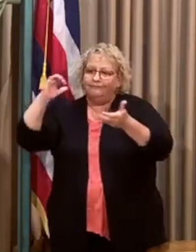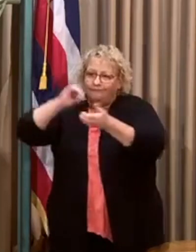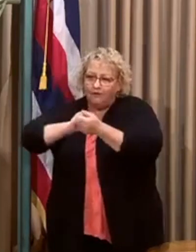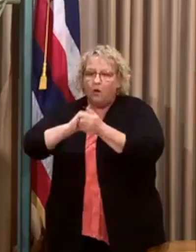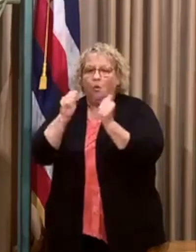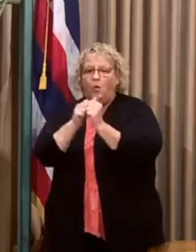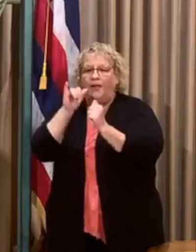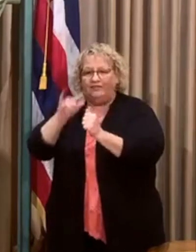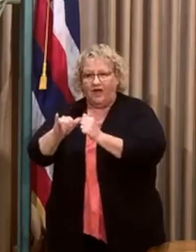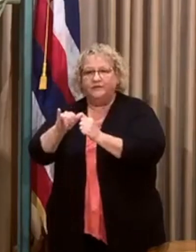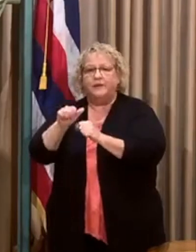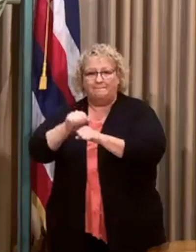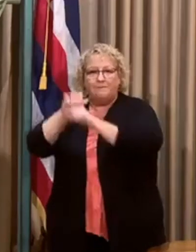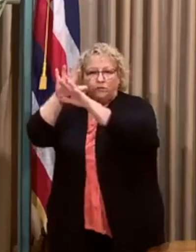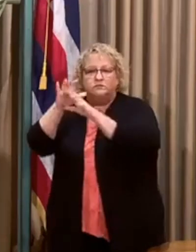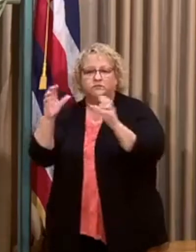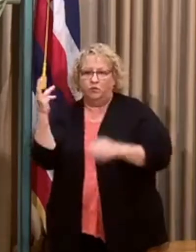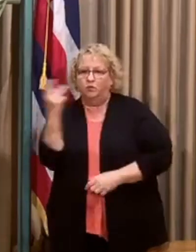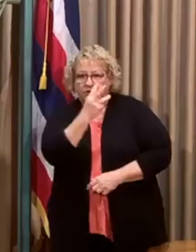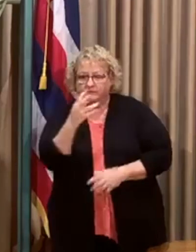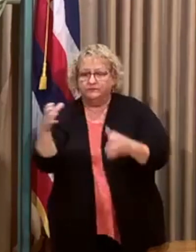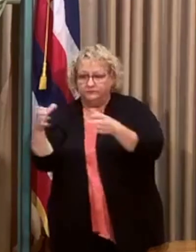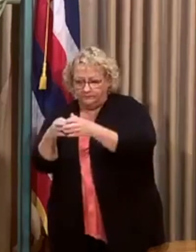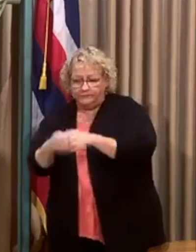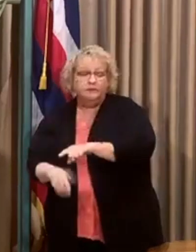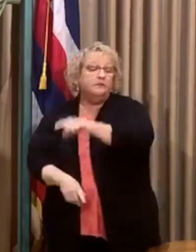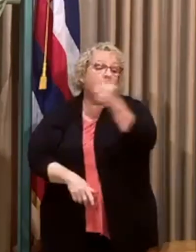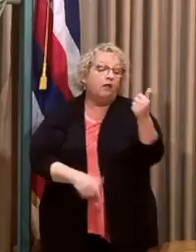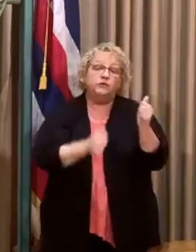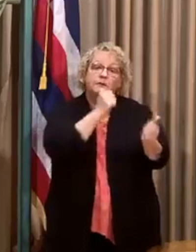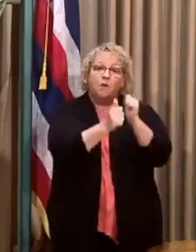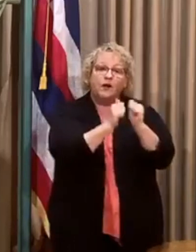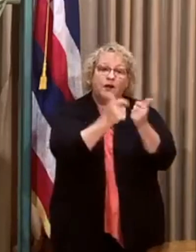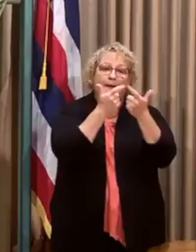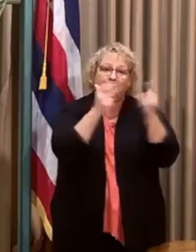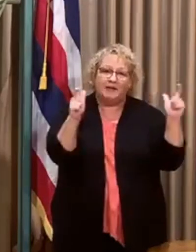We play all of our other sports primarily in the Big West Conference,